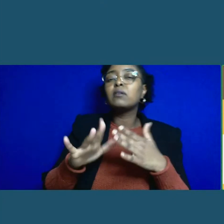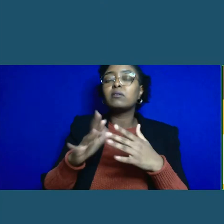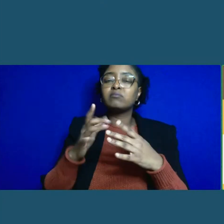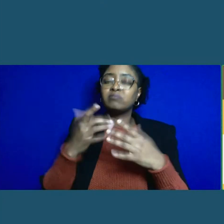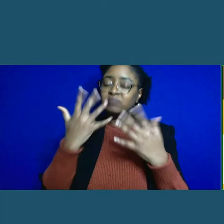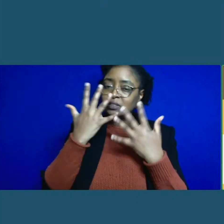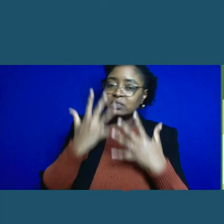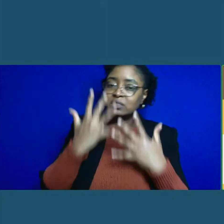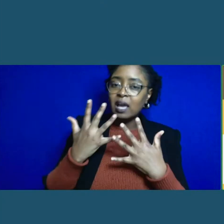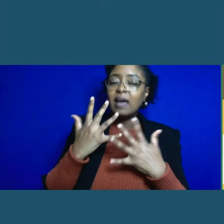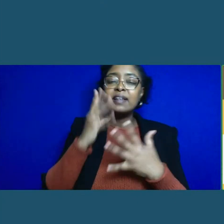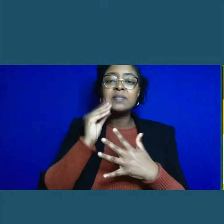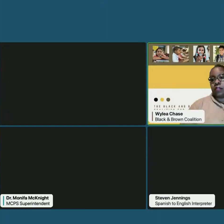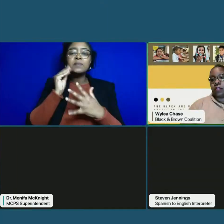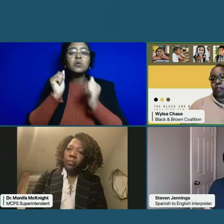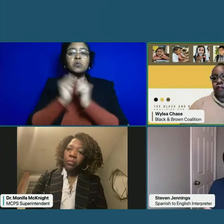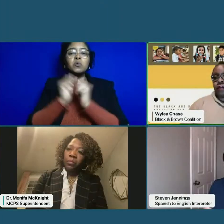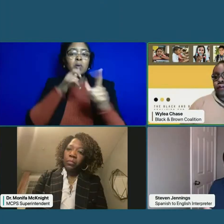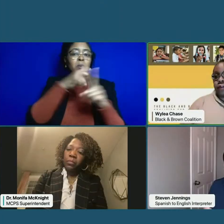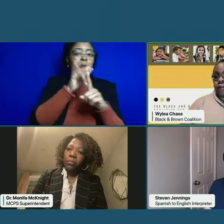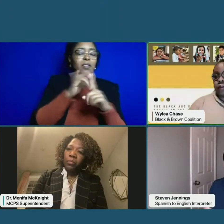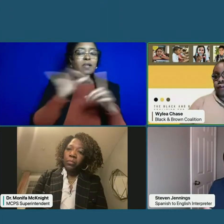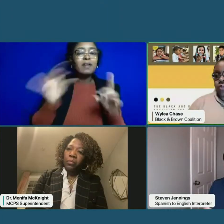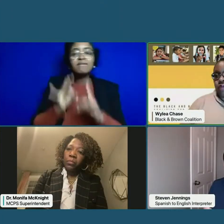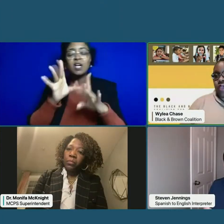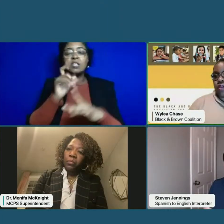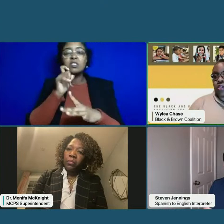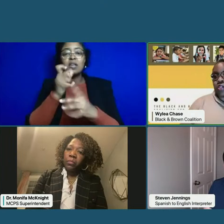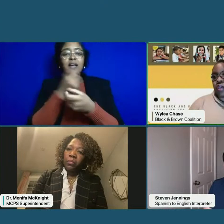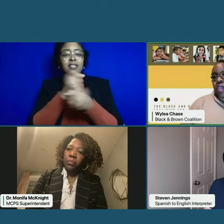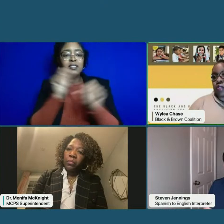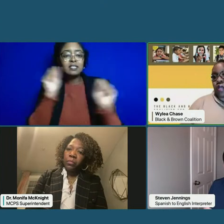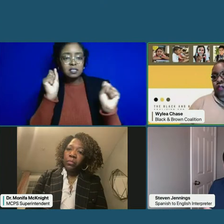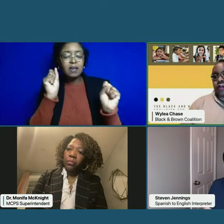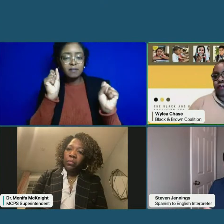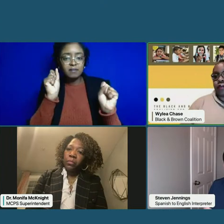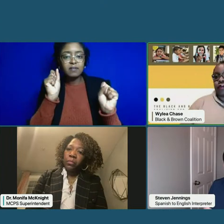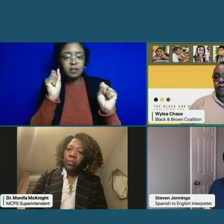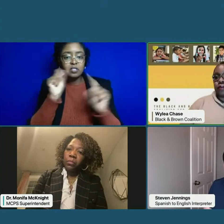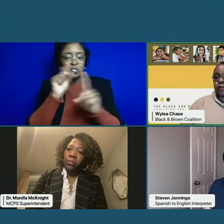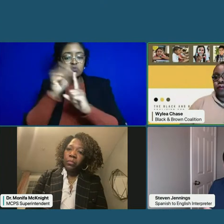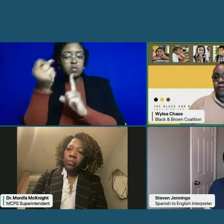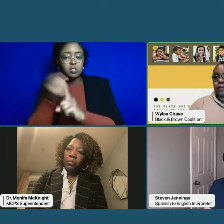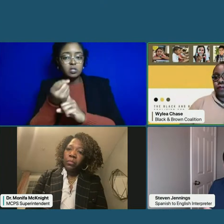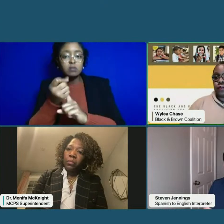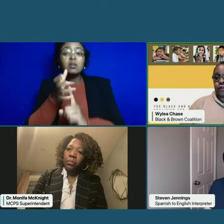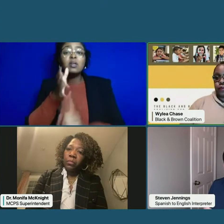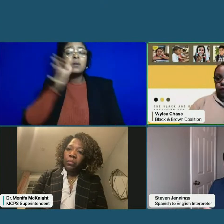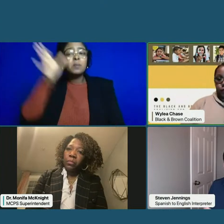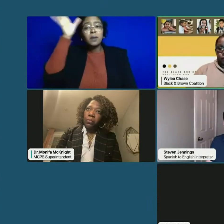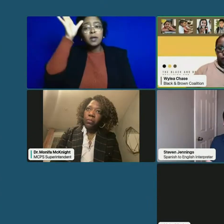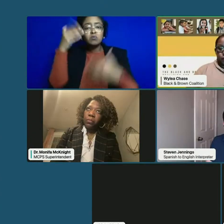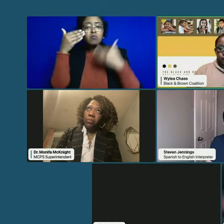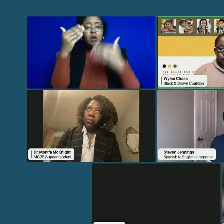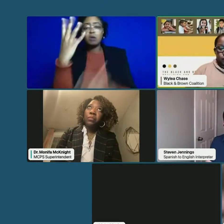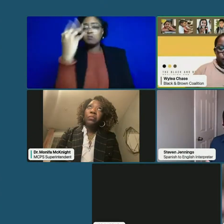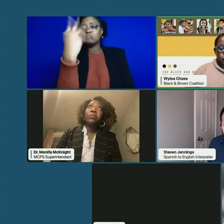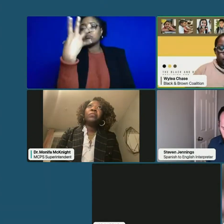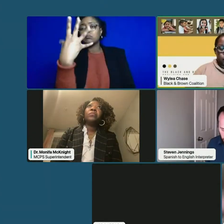Children's unfortunate and painful lived experiences with bullying, racism, violence and unsafe conditions. Parents. We